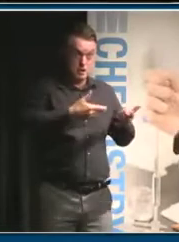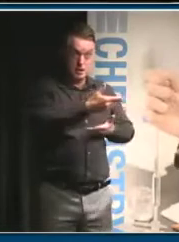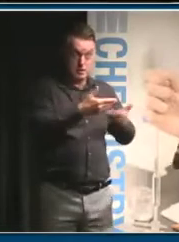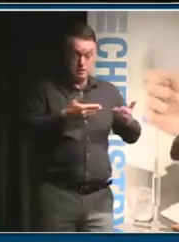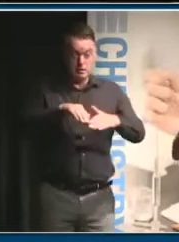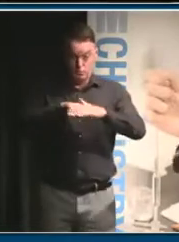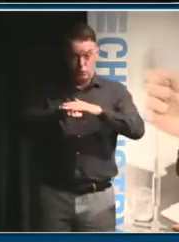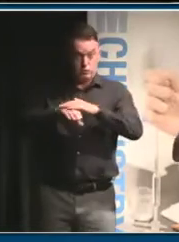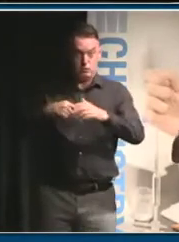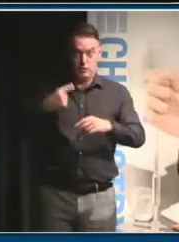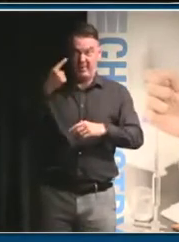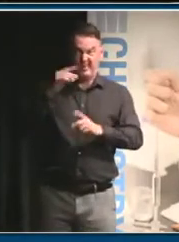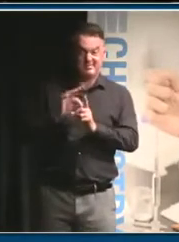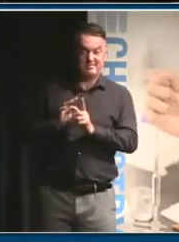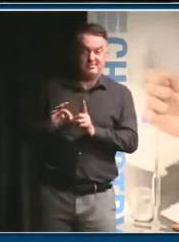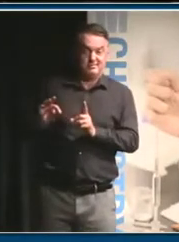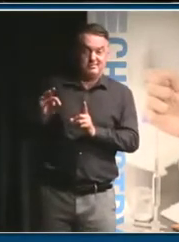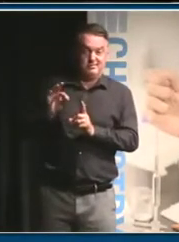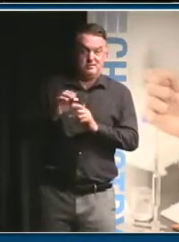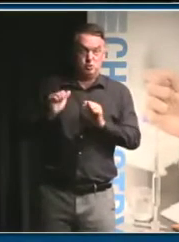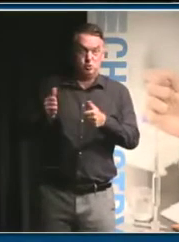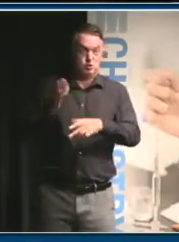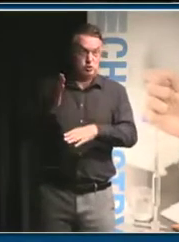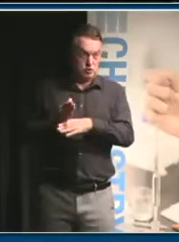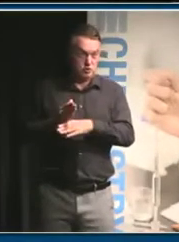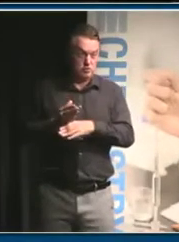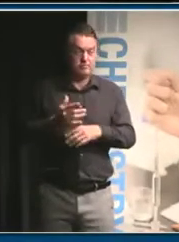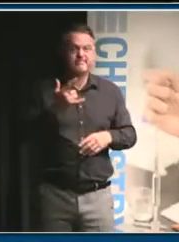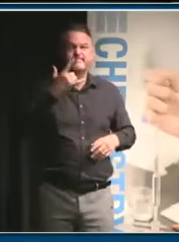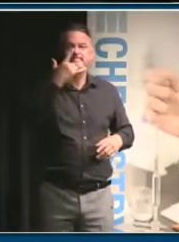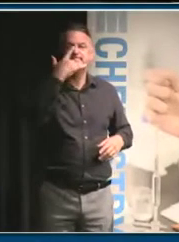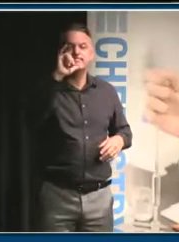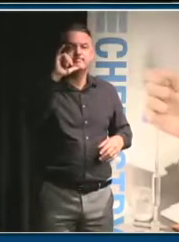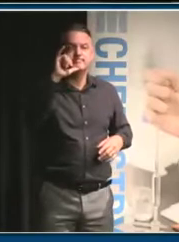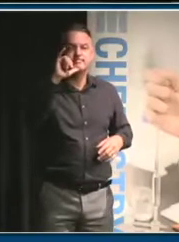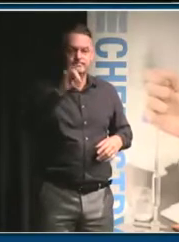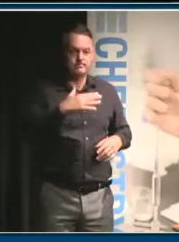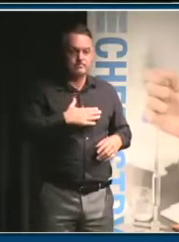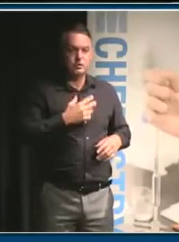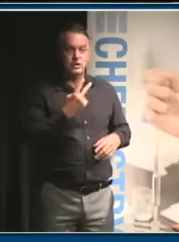I’m going to be promoted to a very wonderful position when disaster hits. My two-year-old son